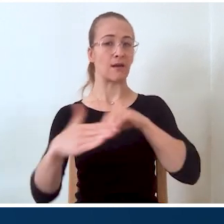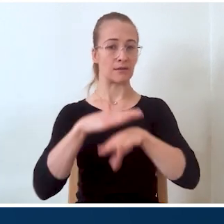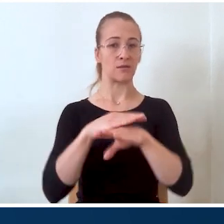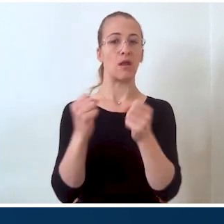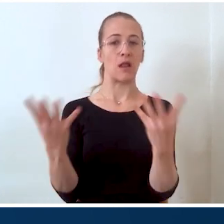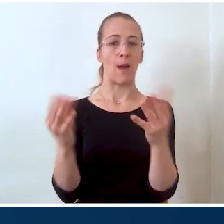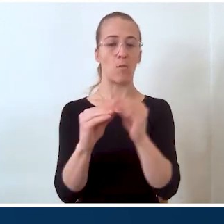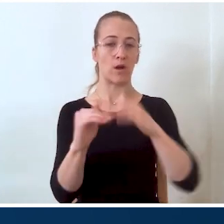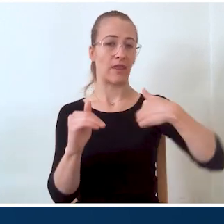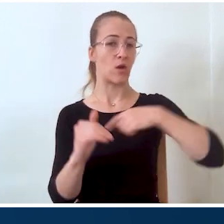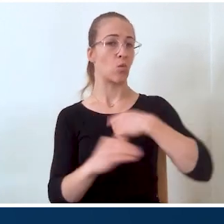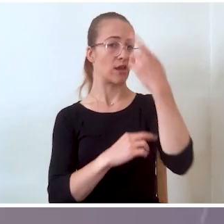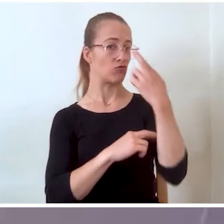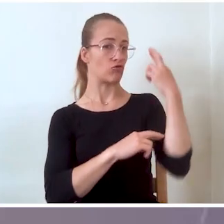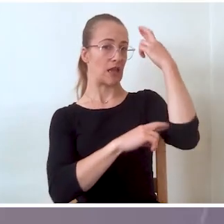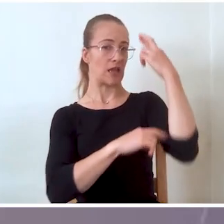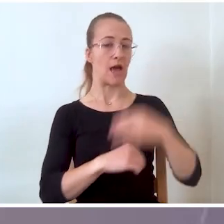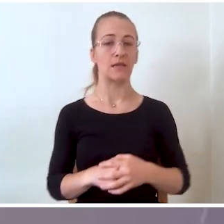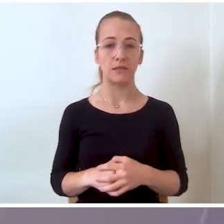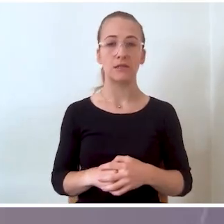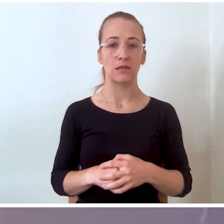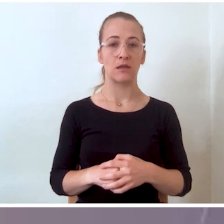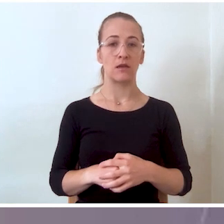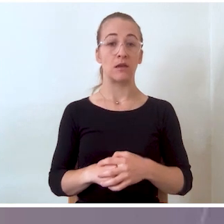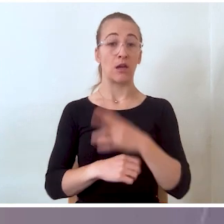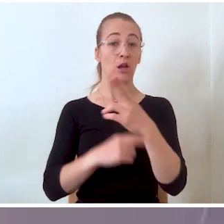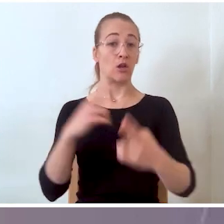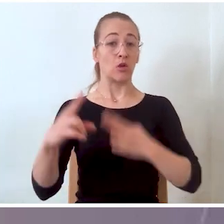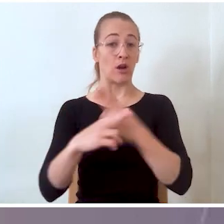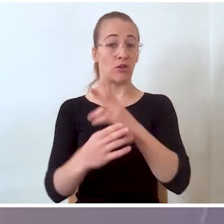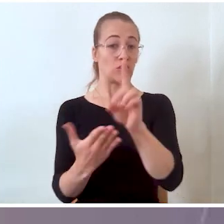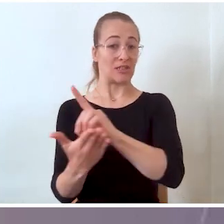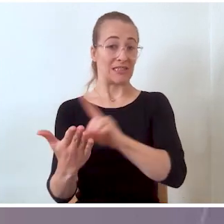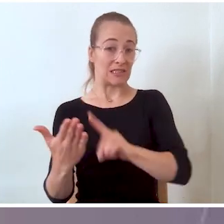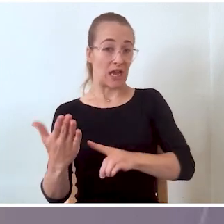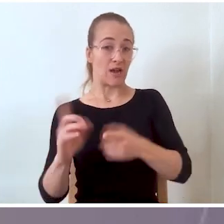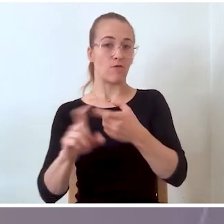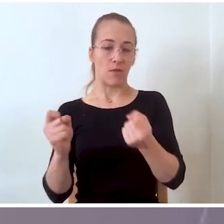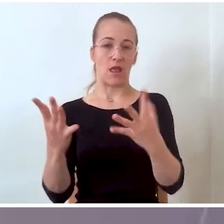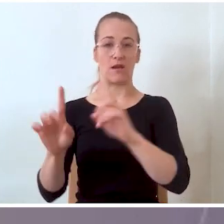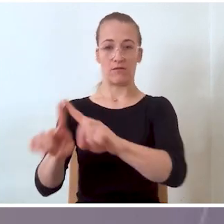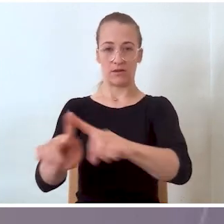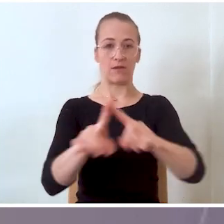than we ever think we do. You know, universal design has come from a lot of different purposes.